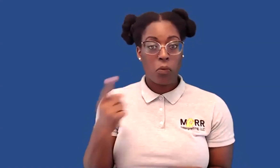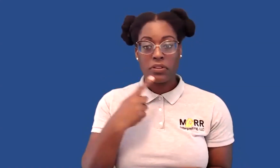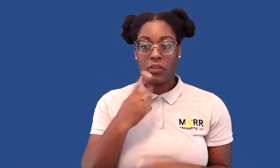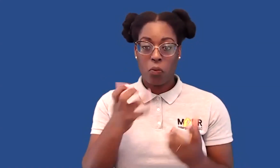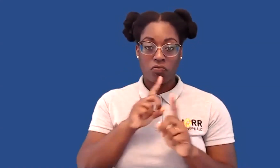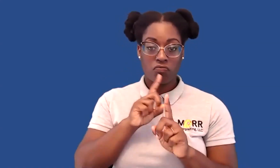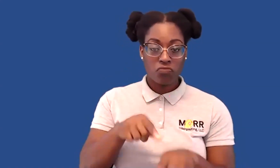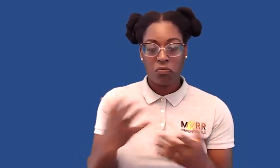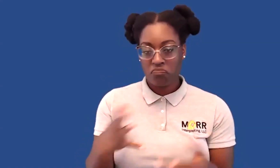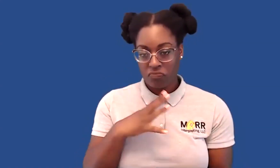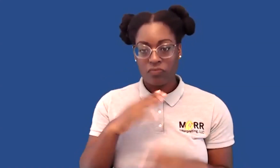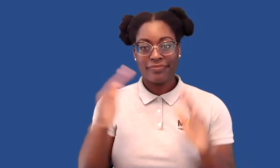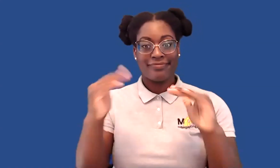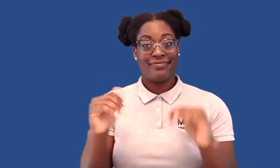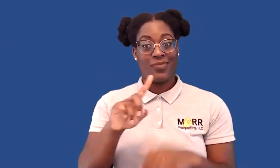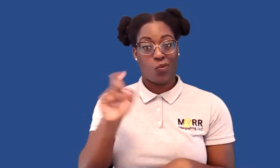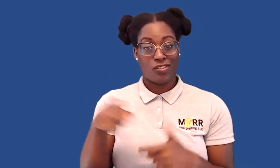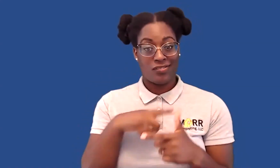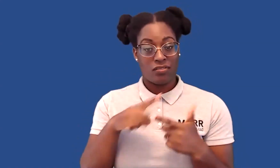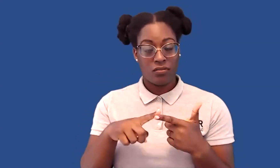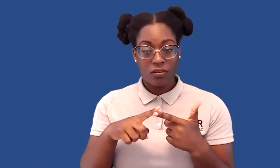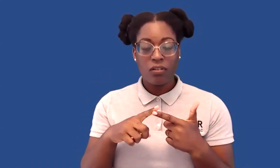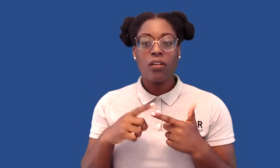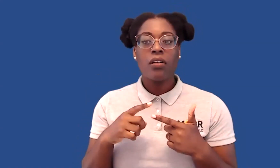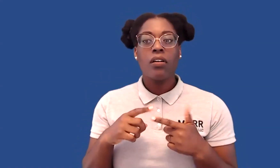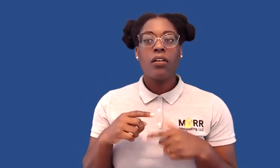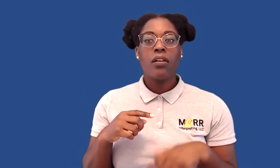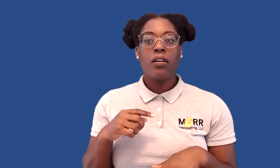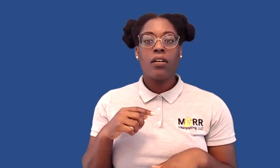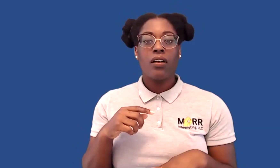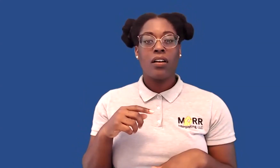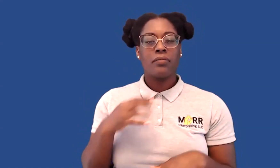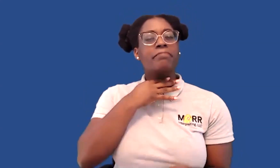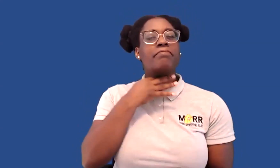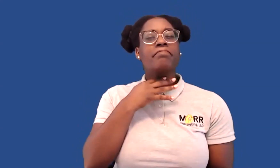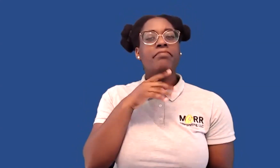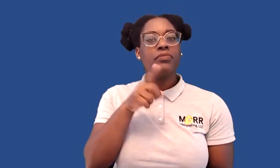If anyone has anything to say about previous questions,